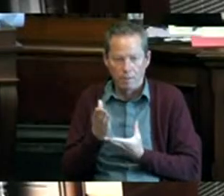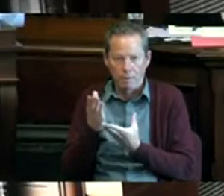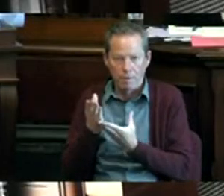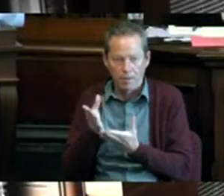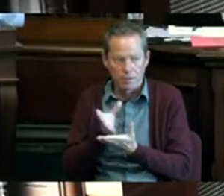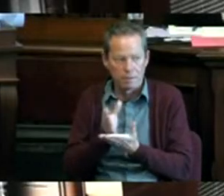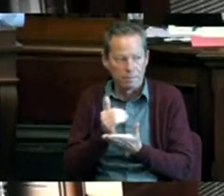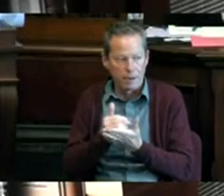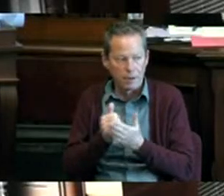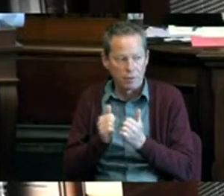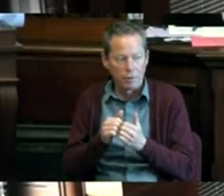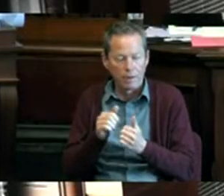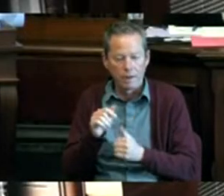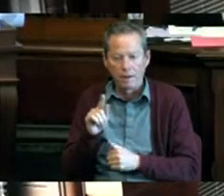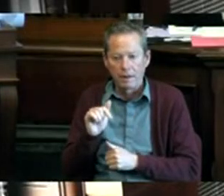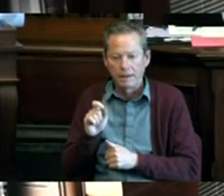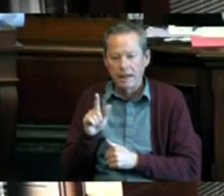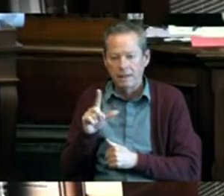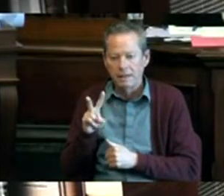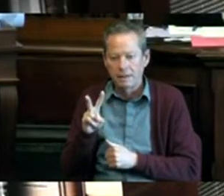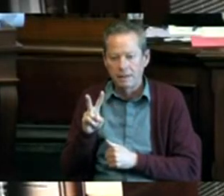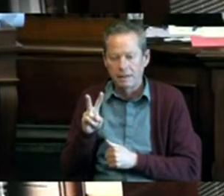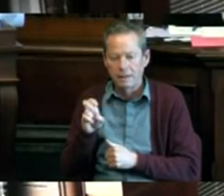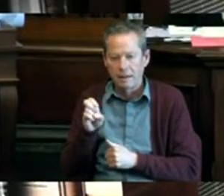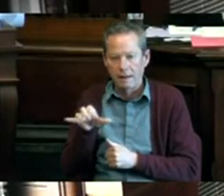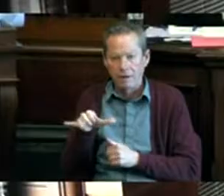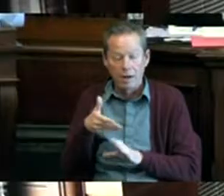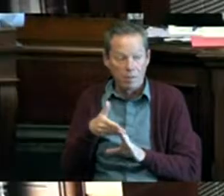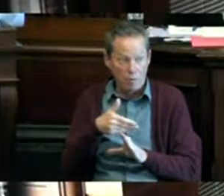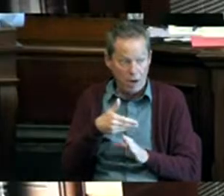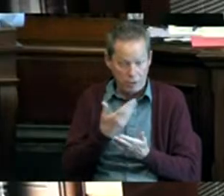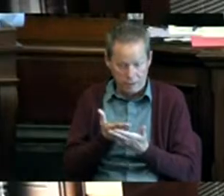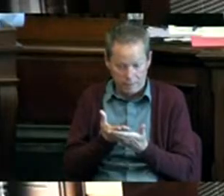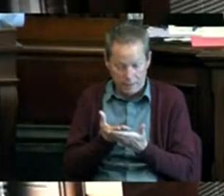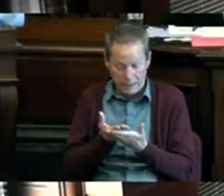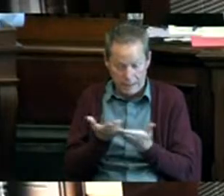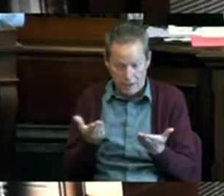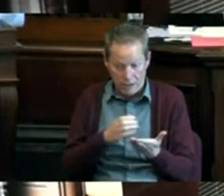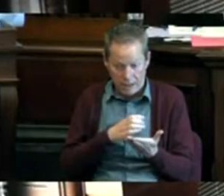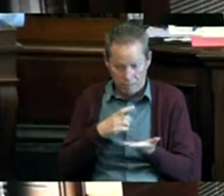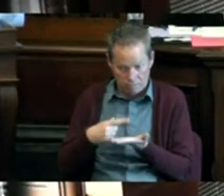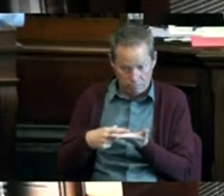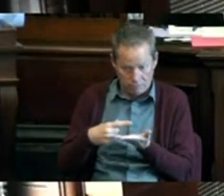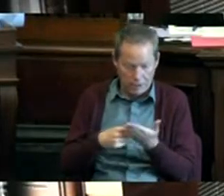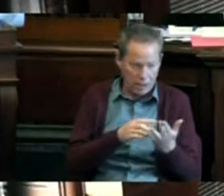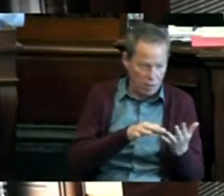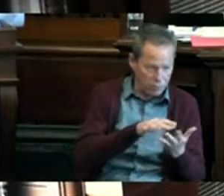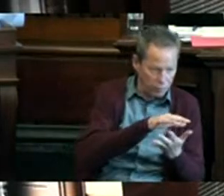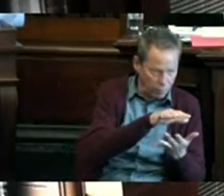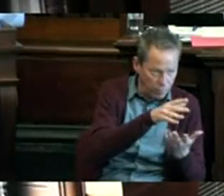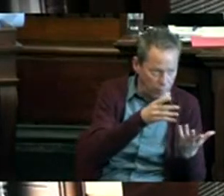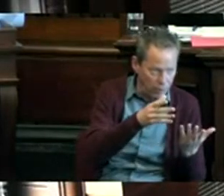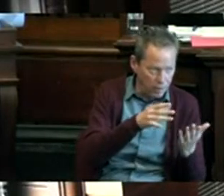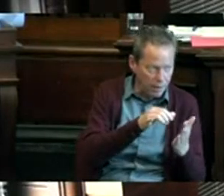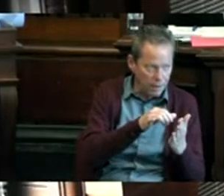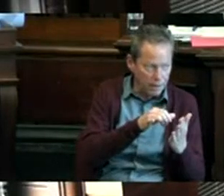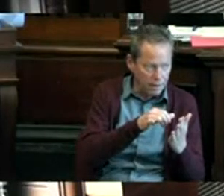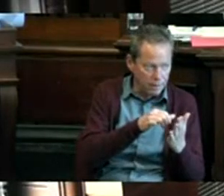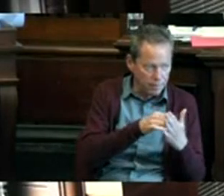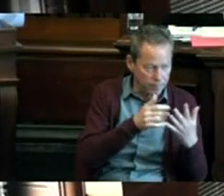turns into your adjusted base proportion, which is used for the proposed budget to split the tax levy. And prior to this